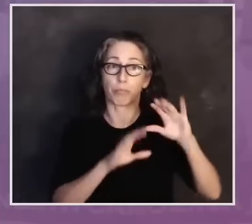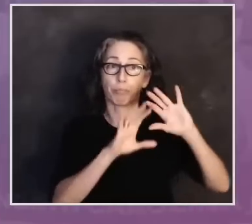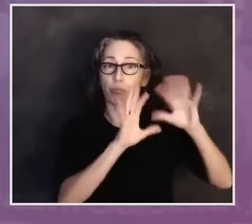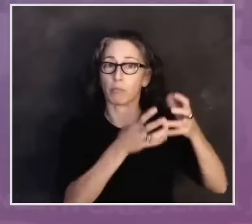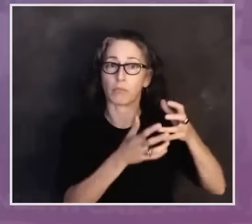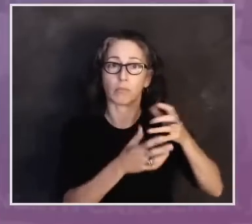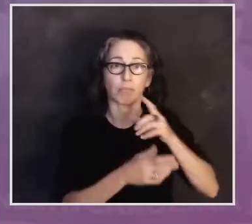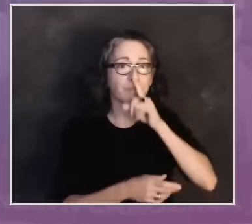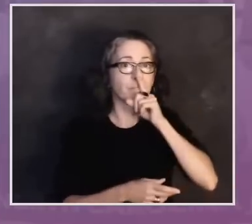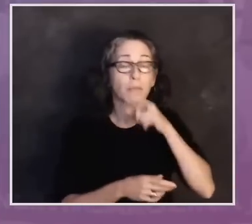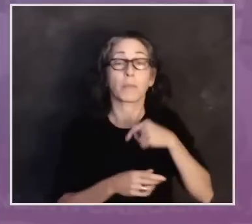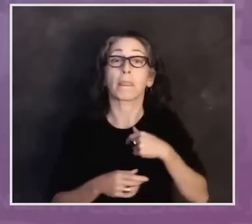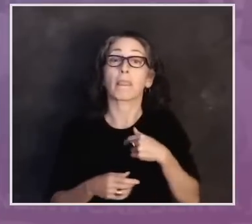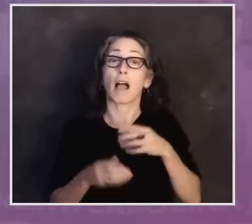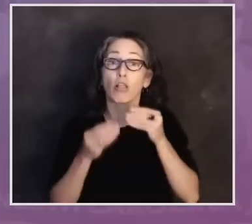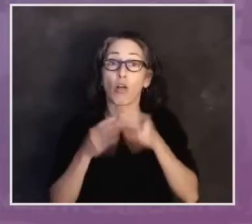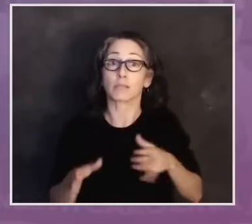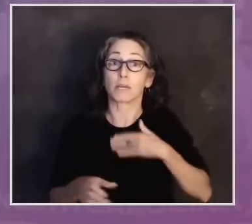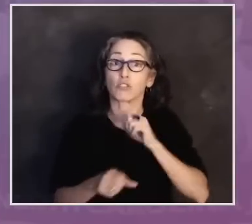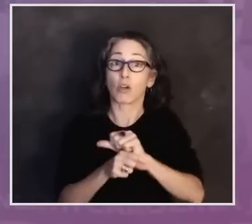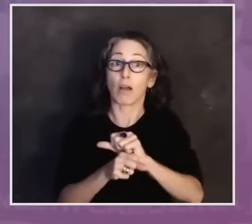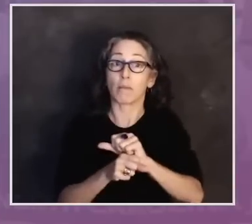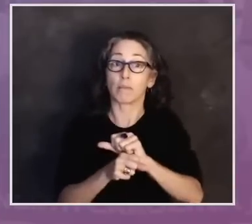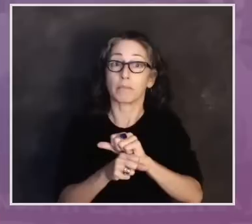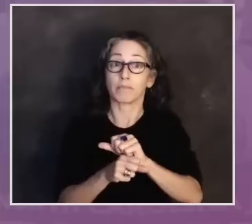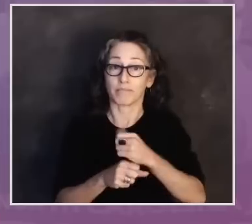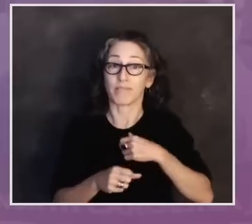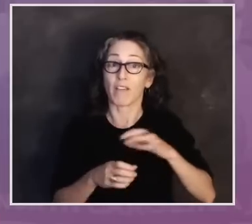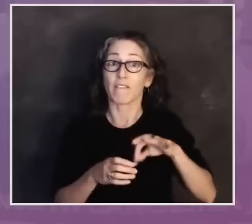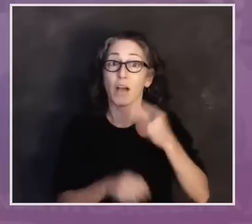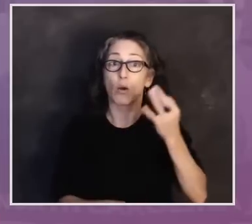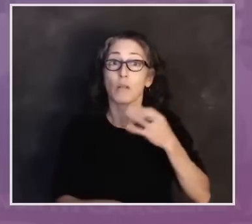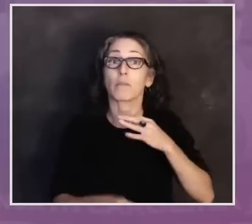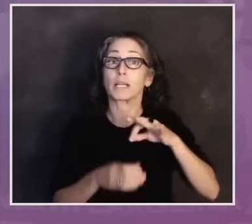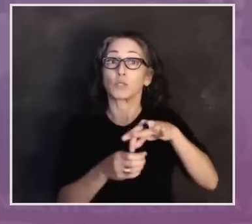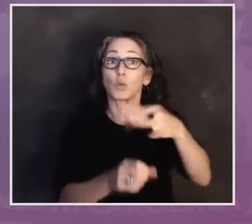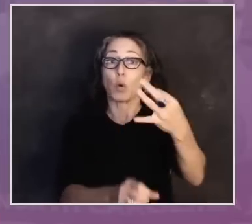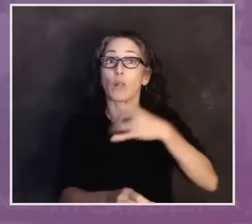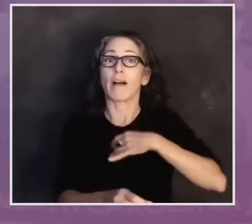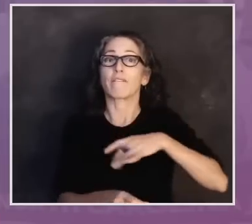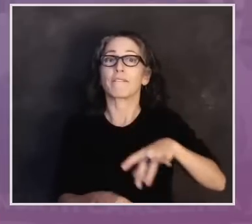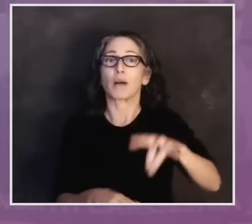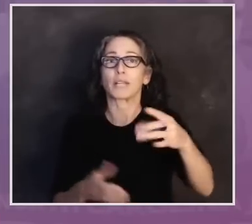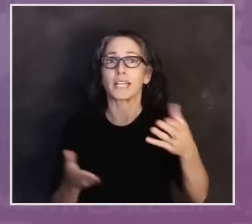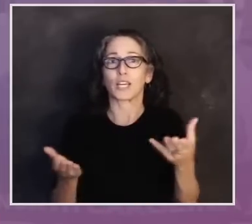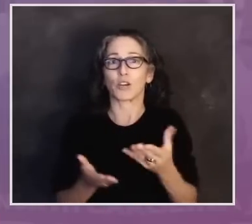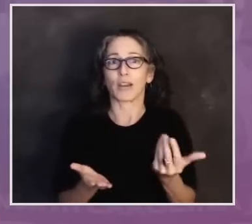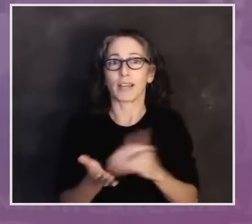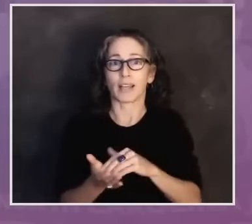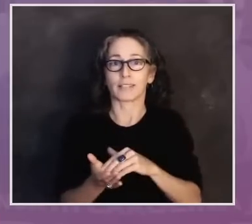THAT BLACK LIVES MATTER, AT A TIME WHEN IT DIDN'T NEED TO BE SAID BY THE TRUMP